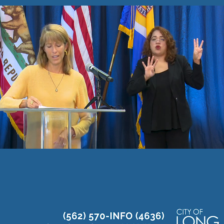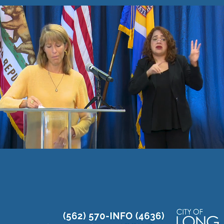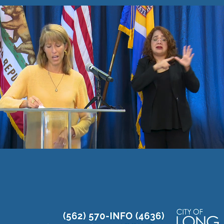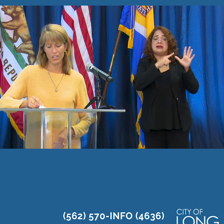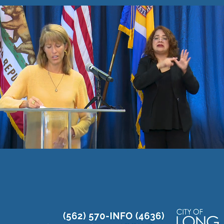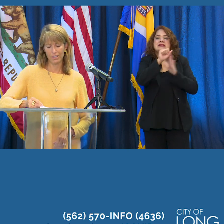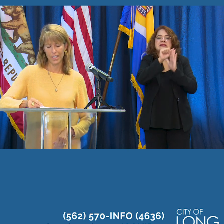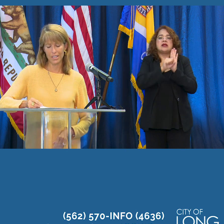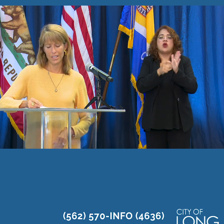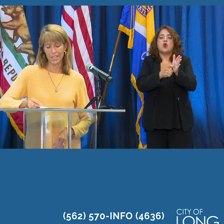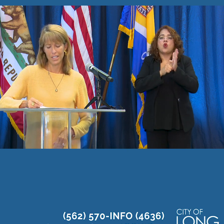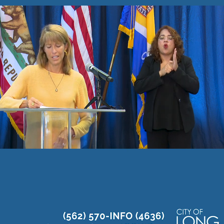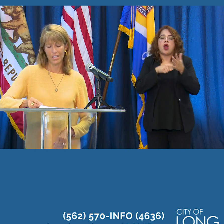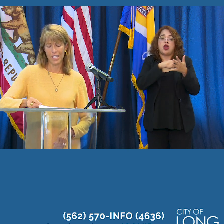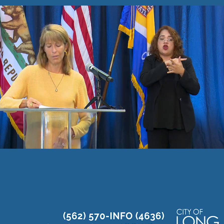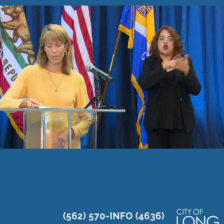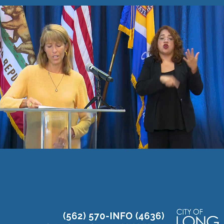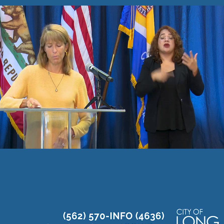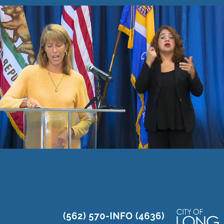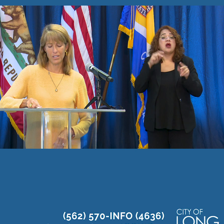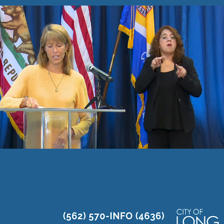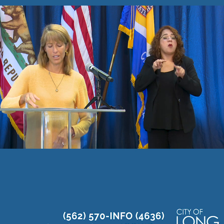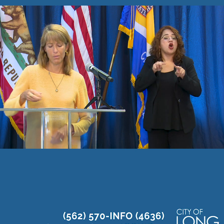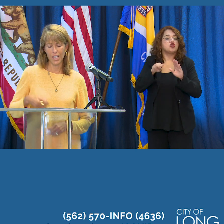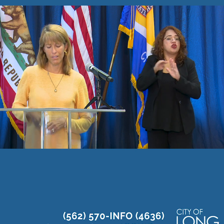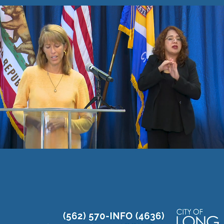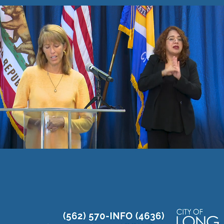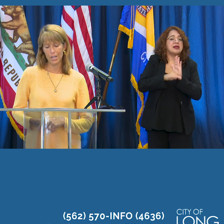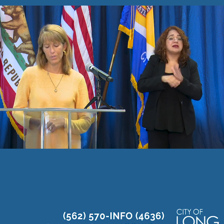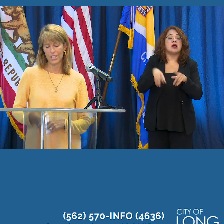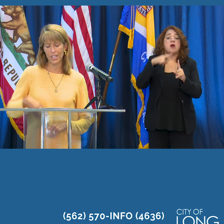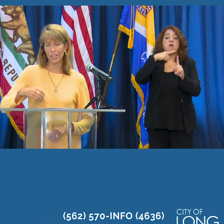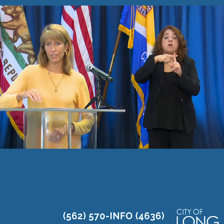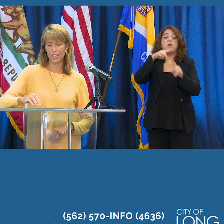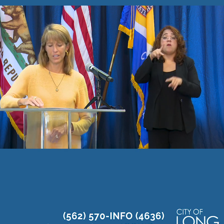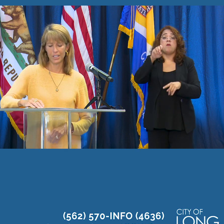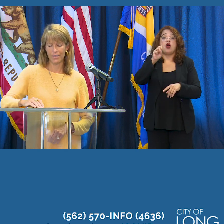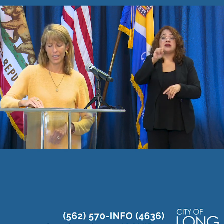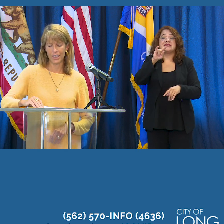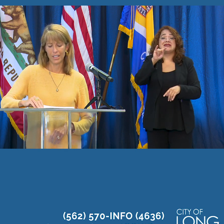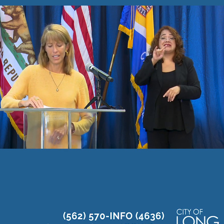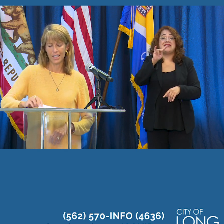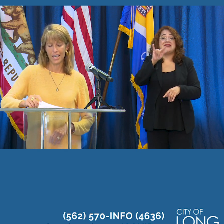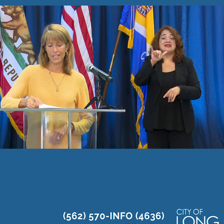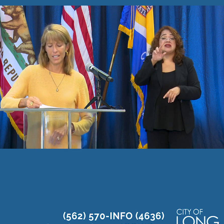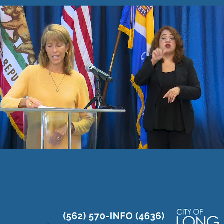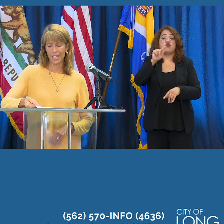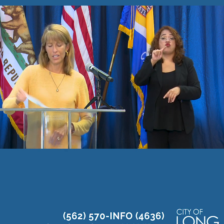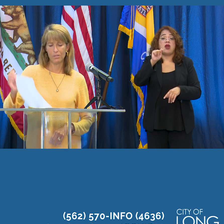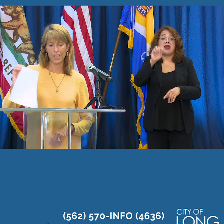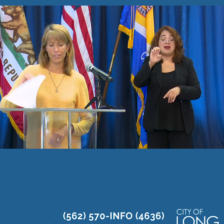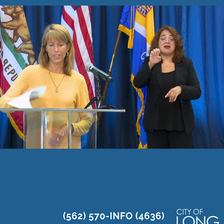on that monitoring list. The state requests a positivity rate of under eight percent over seven days and a case rate of less